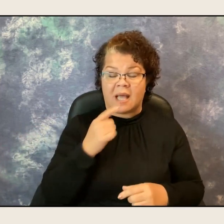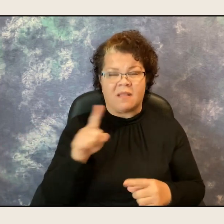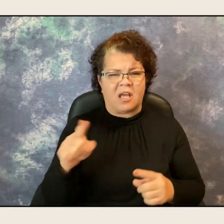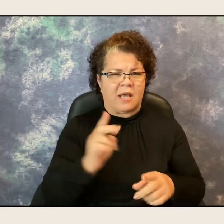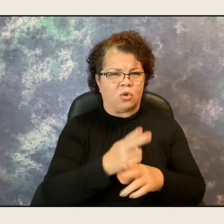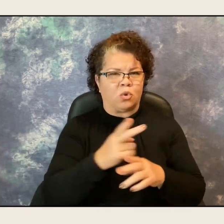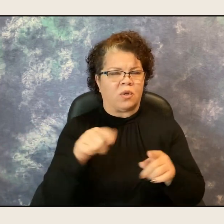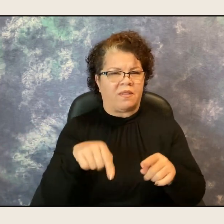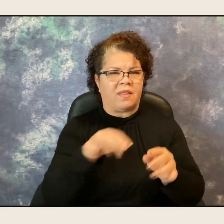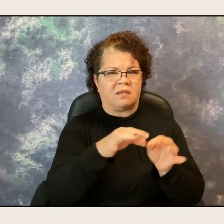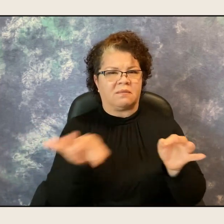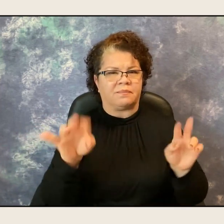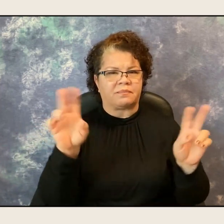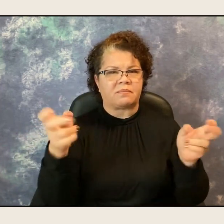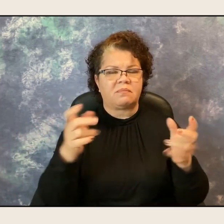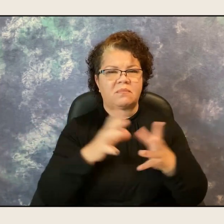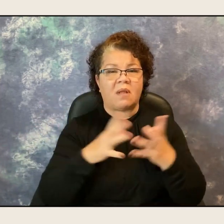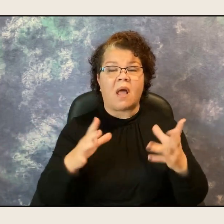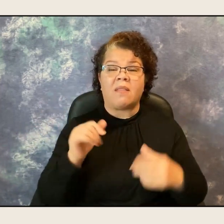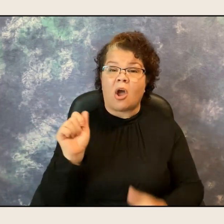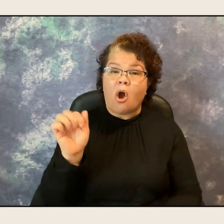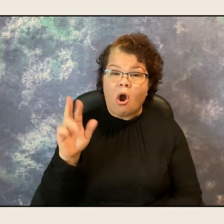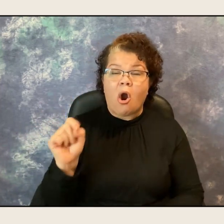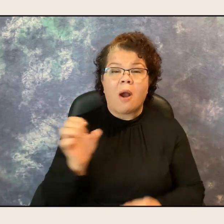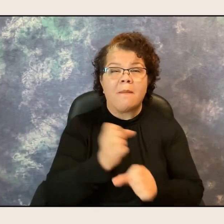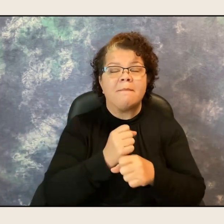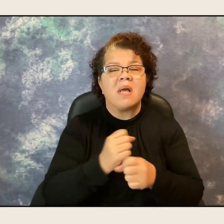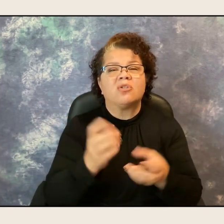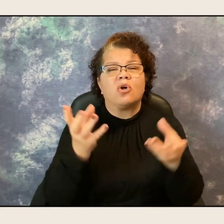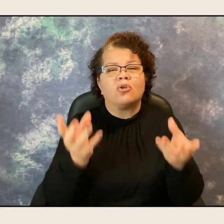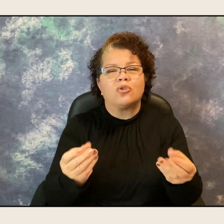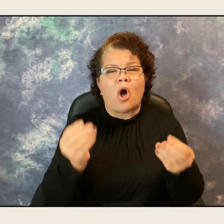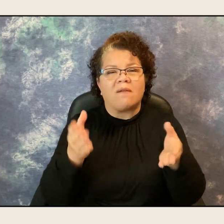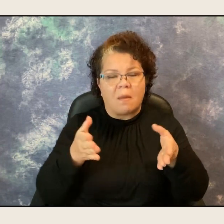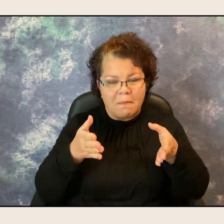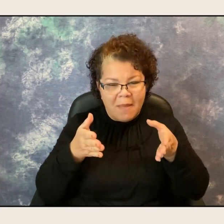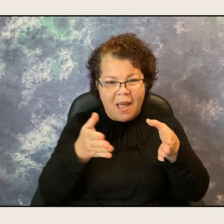that art builds a soft pathway into climate dialogue